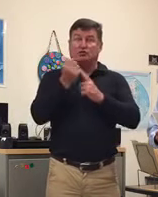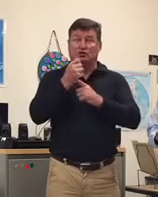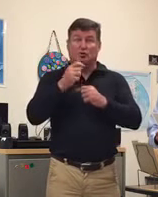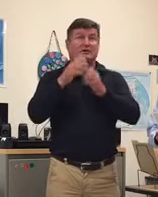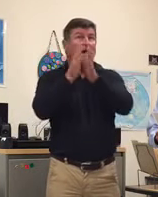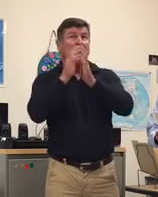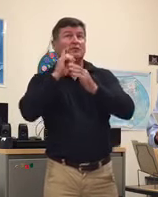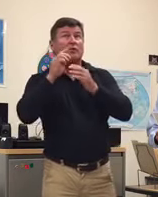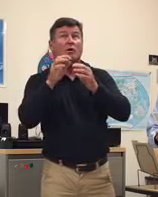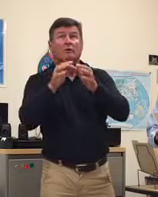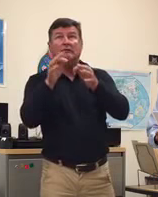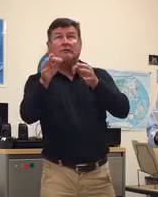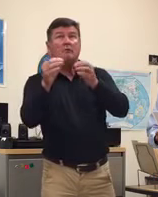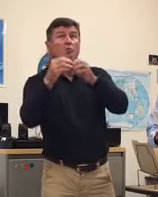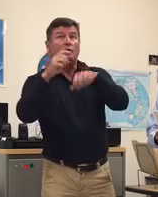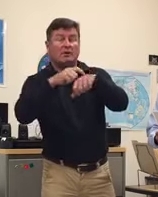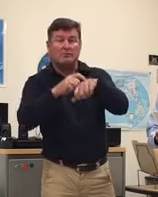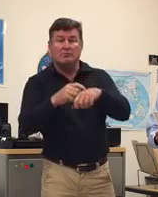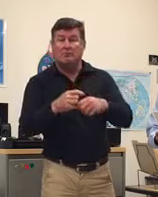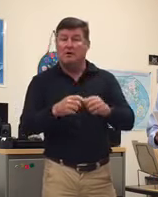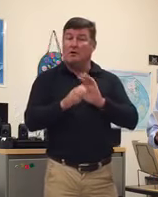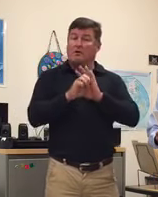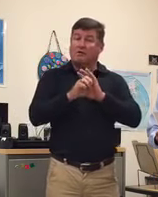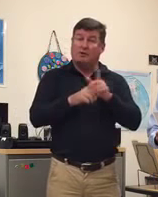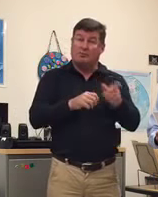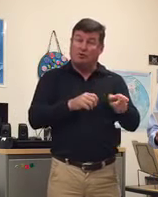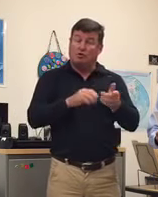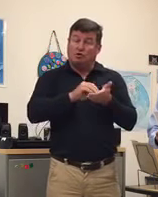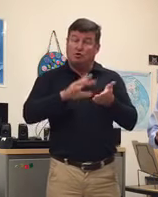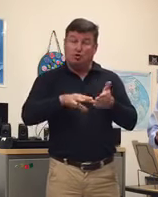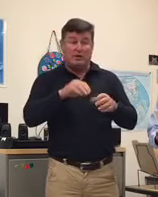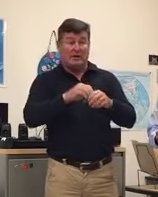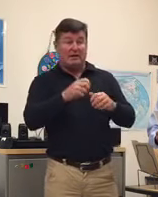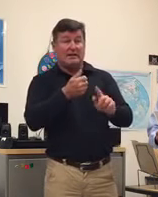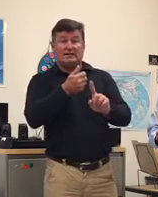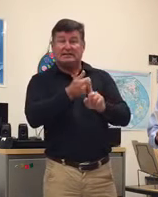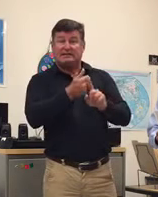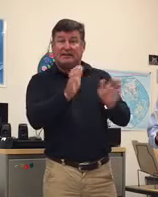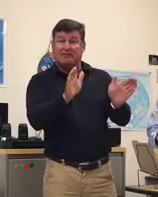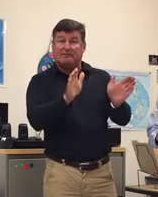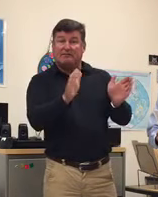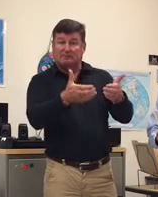So what might be an exceptional circumstance? For example, a student might be in a self contained